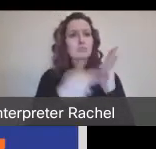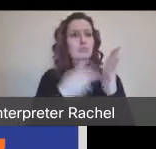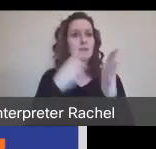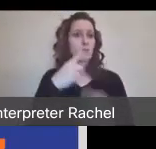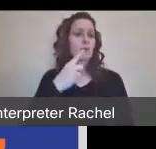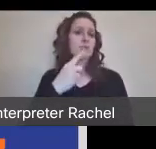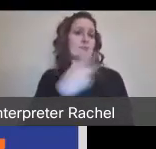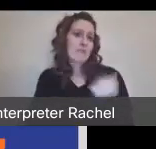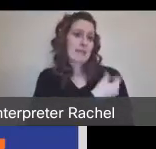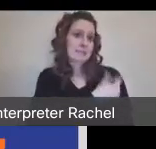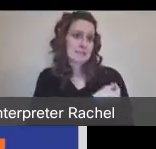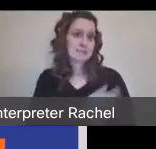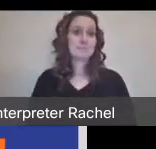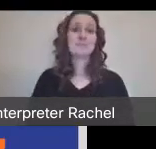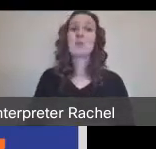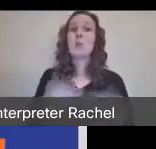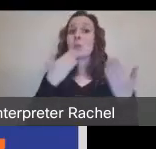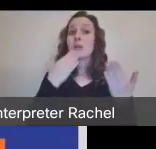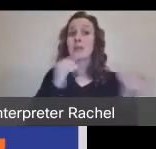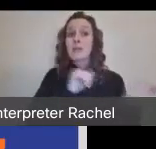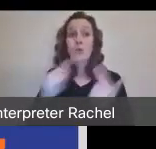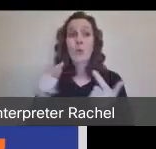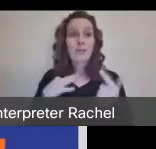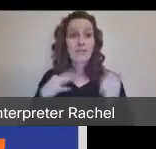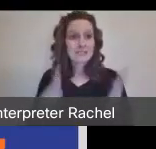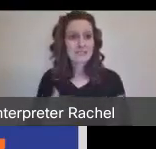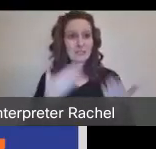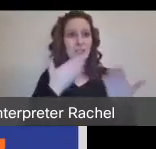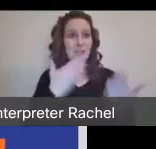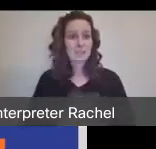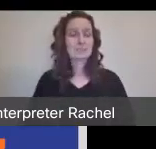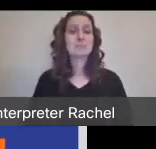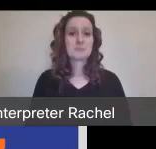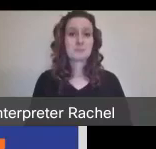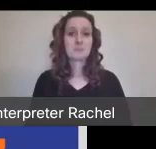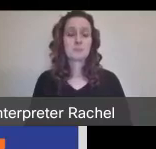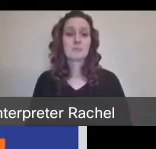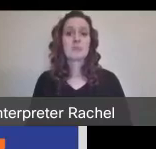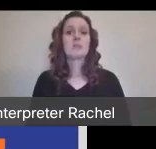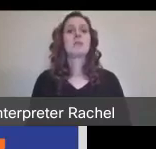I just want to thank all of you so very very much. To inquire about volunteering,